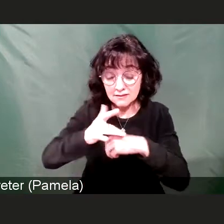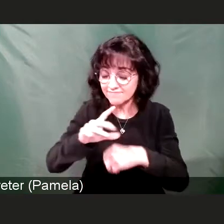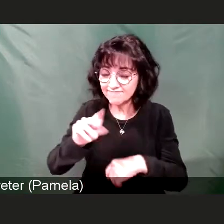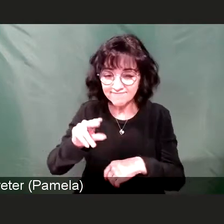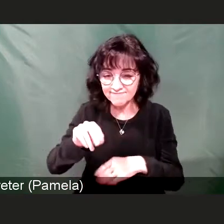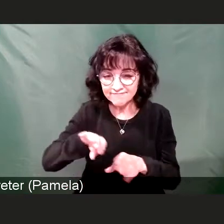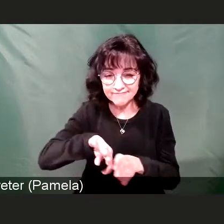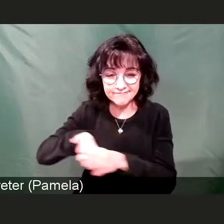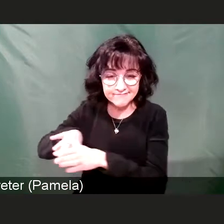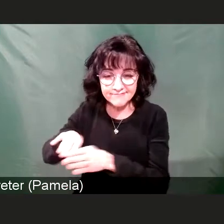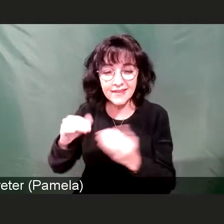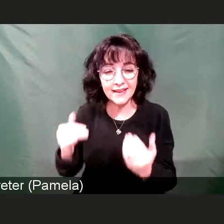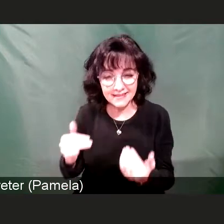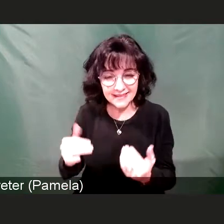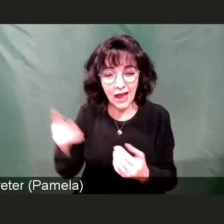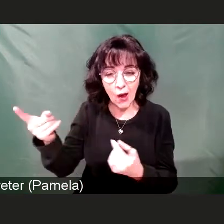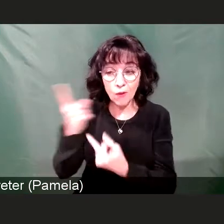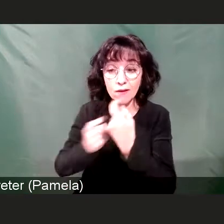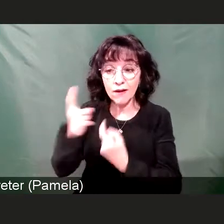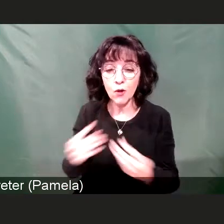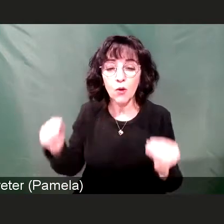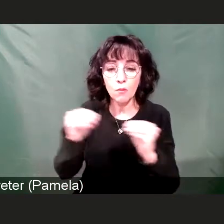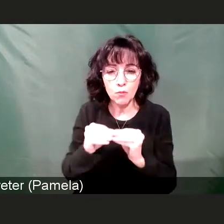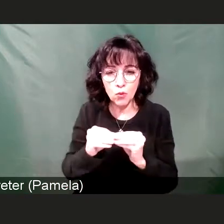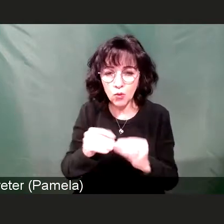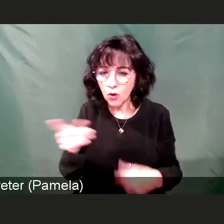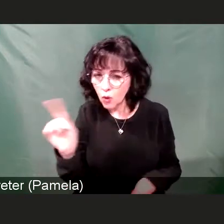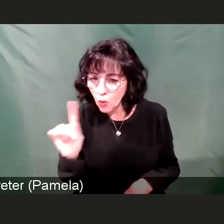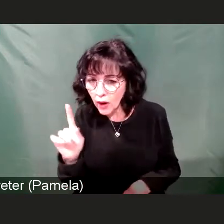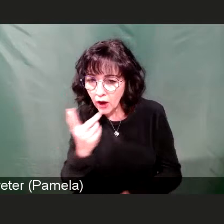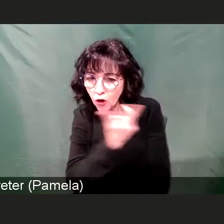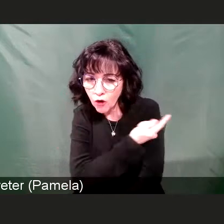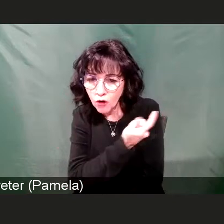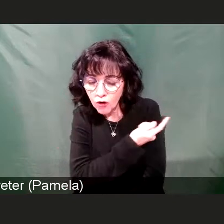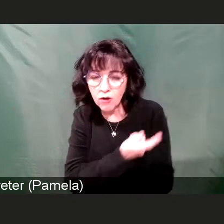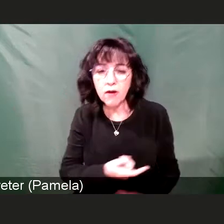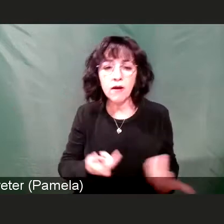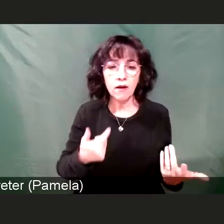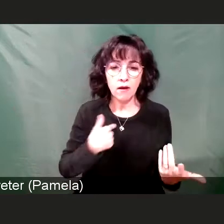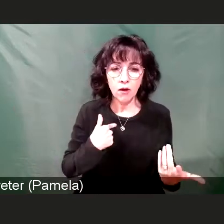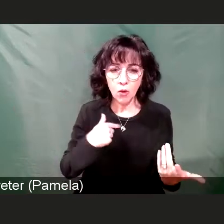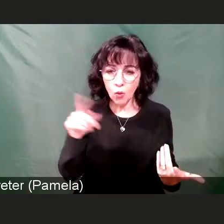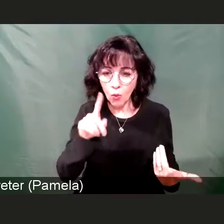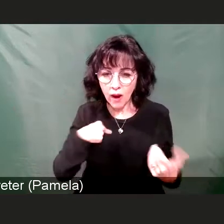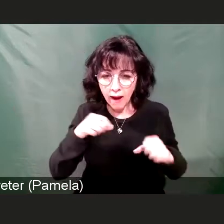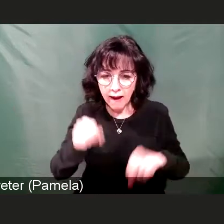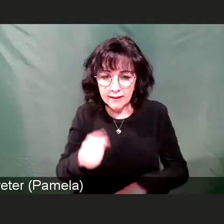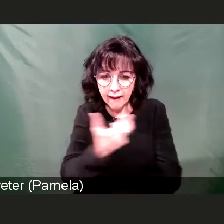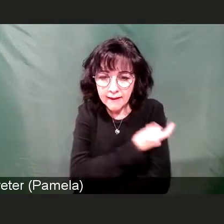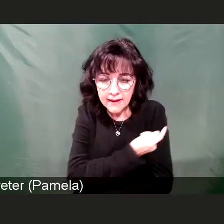When will I be able to receive my second dose of COVID vaccine? So the questions have changed